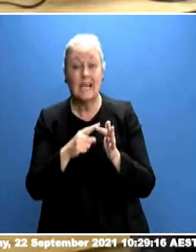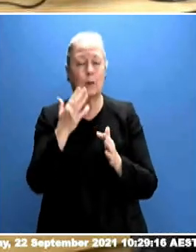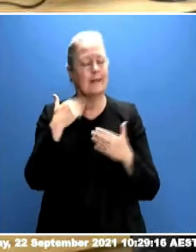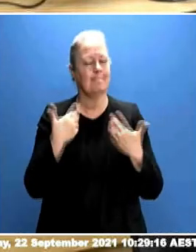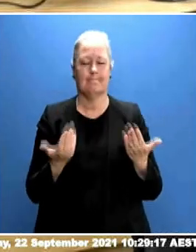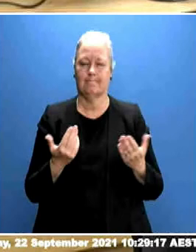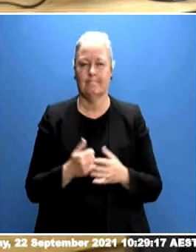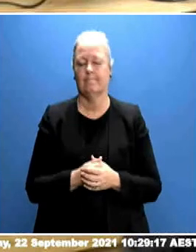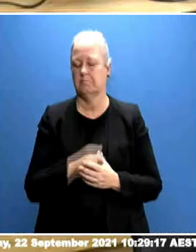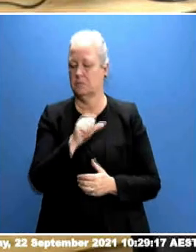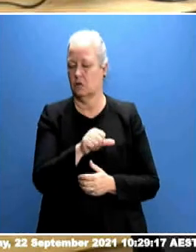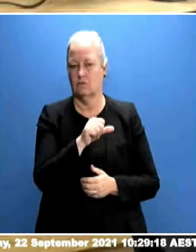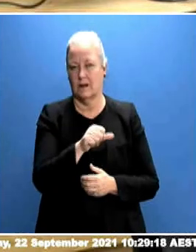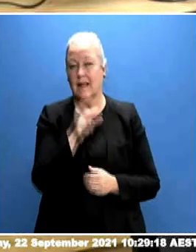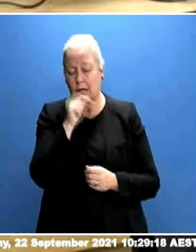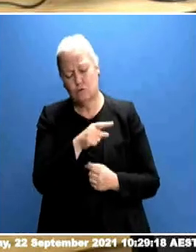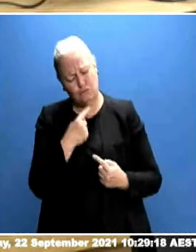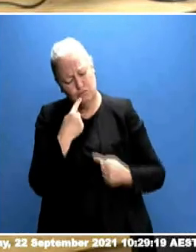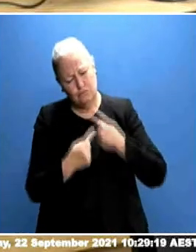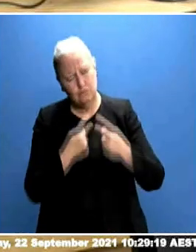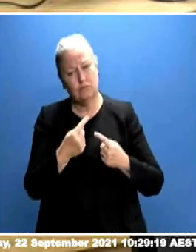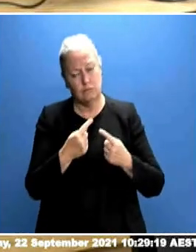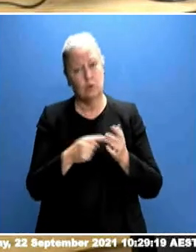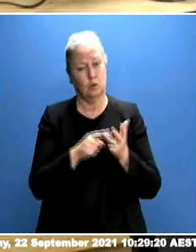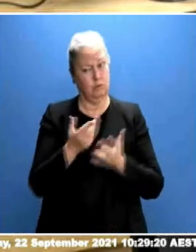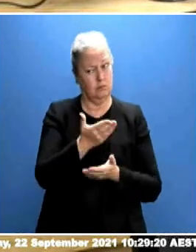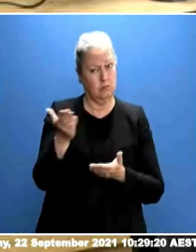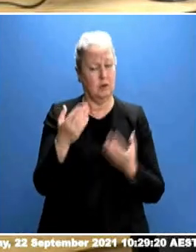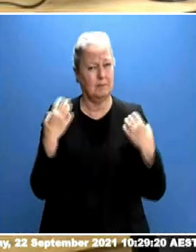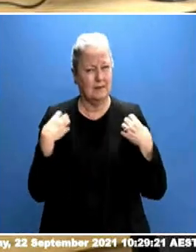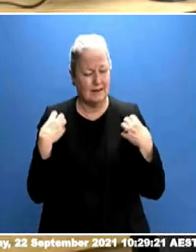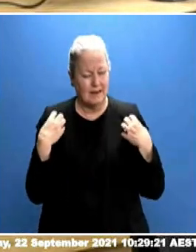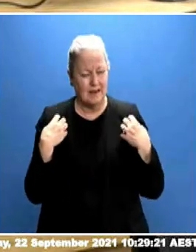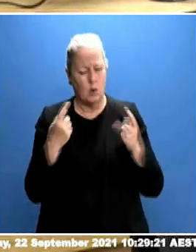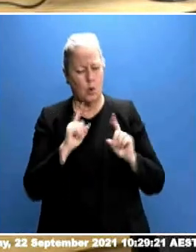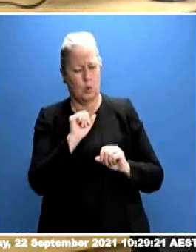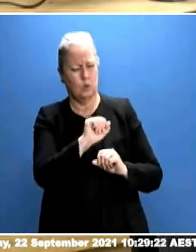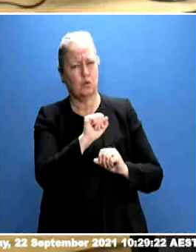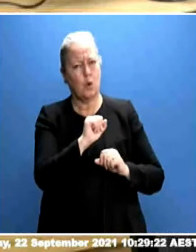Could you tell the Commissioners the process that you had to go through in order to get an NDIS plan for Megan?